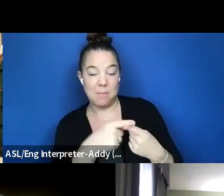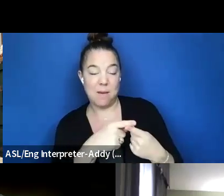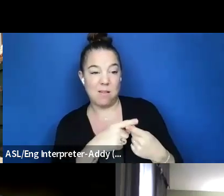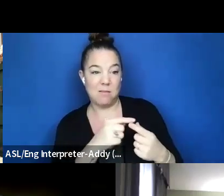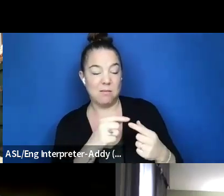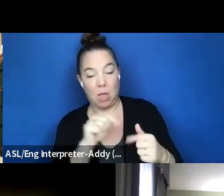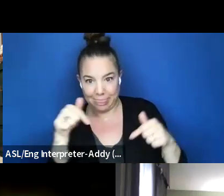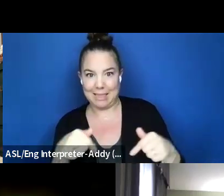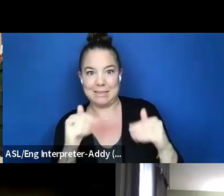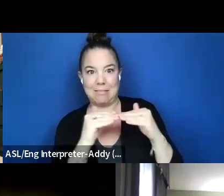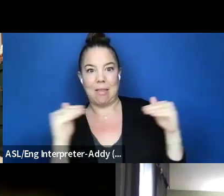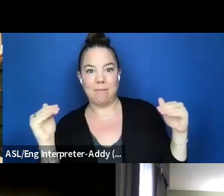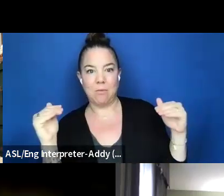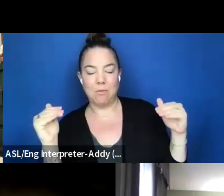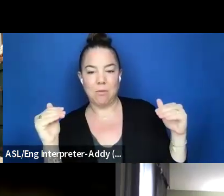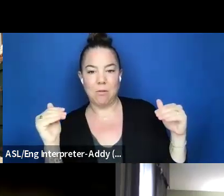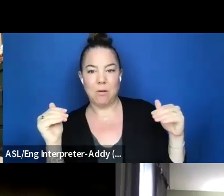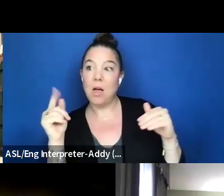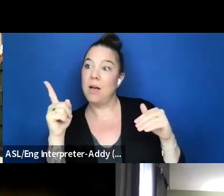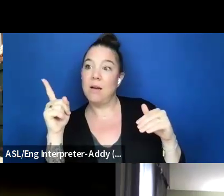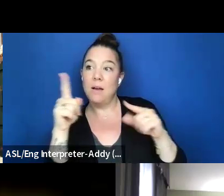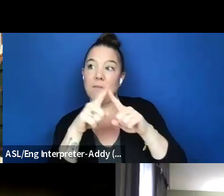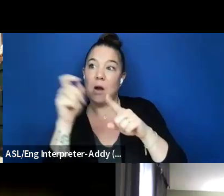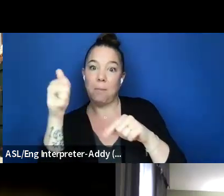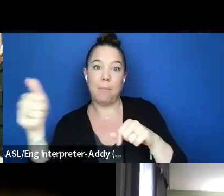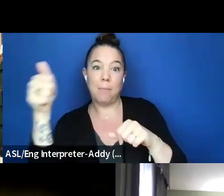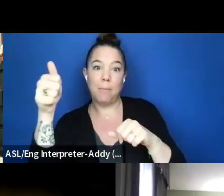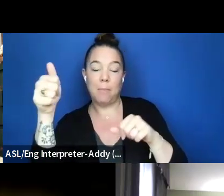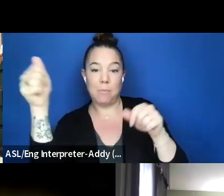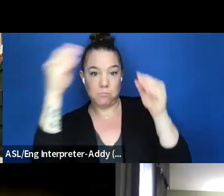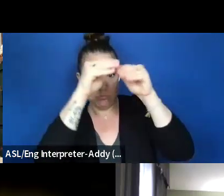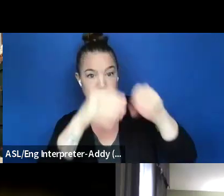Don Posh: after it comes down the pike. And could you imagine them getting flooded in Washington